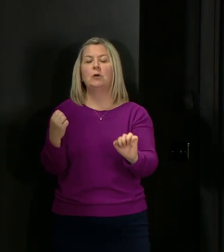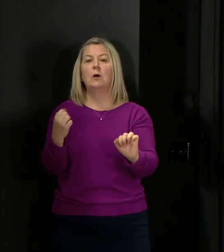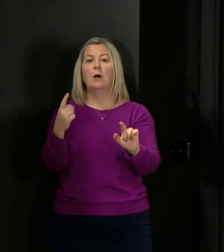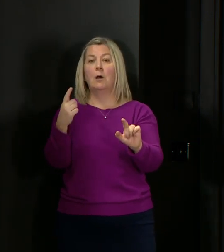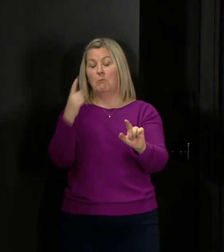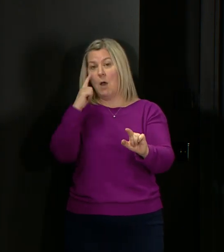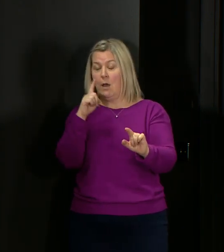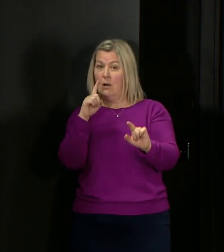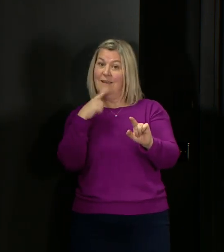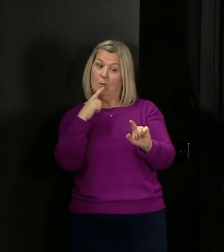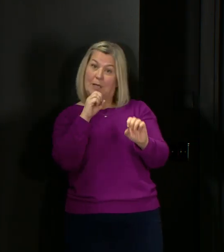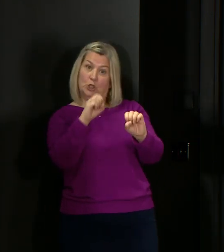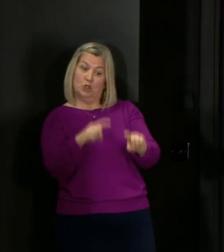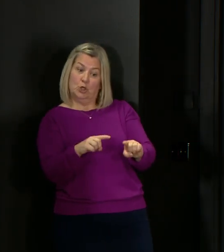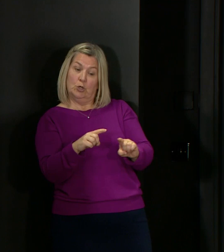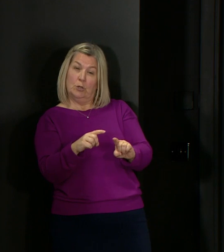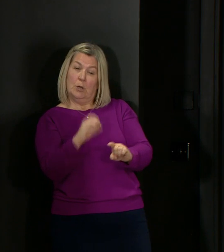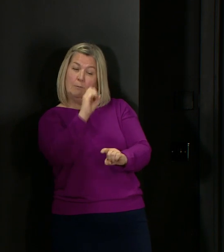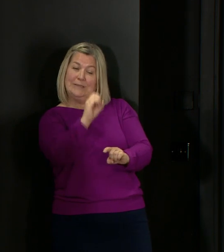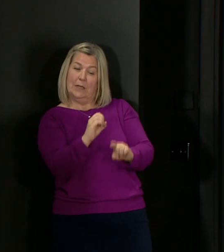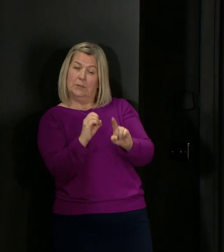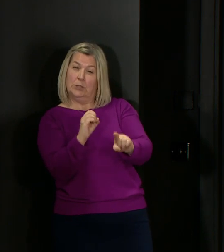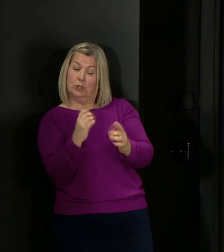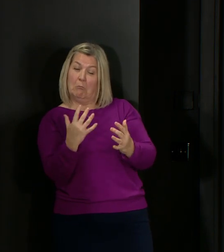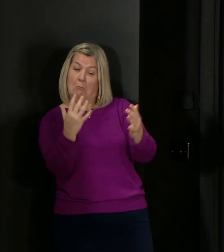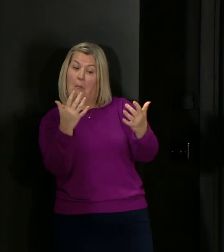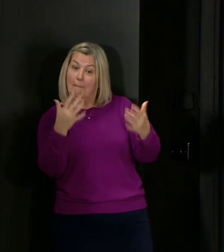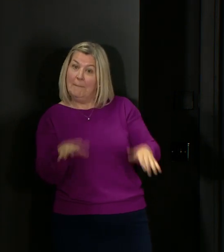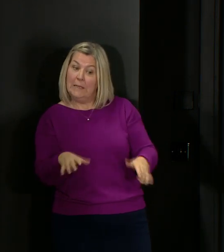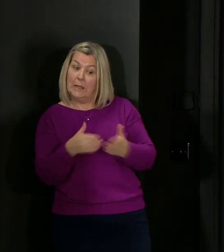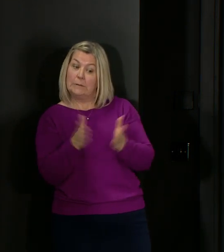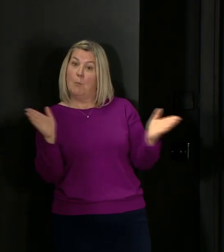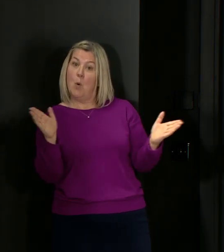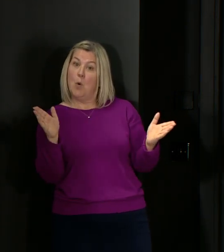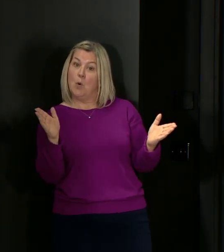as to what proportion of the population may have been exposed, and this is the important